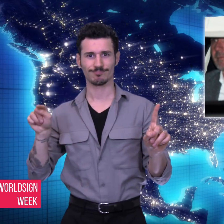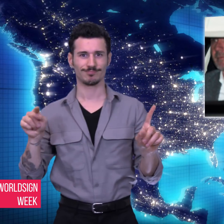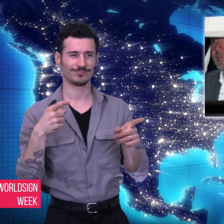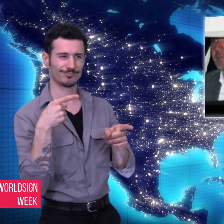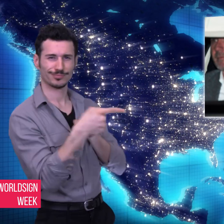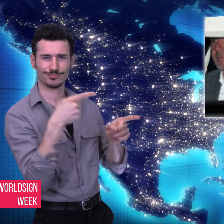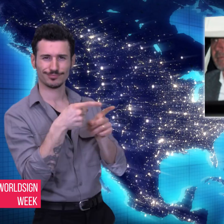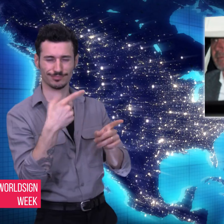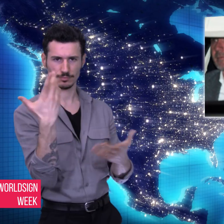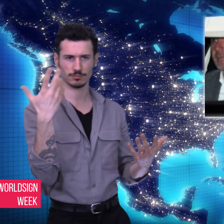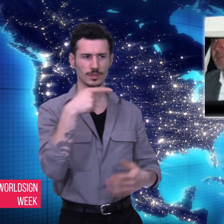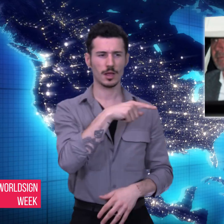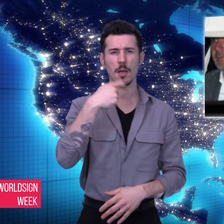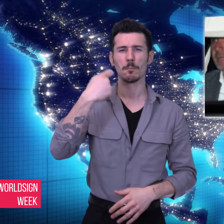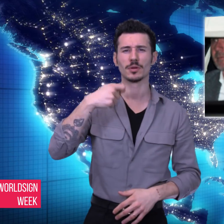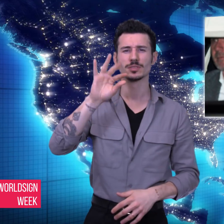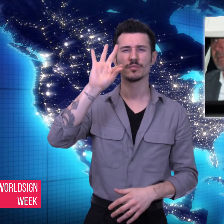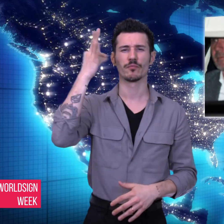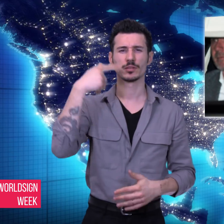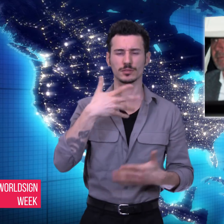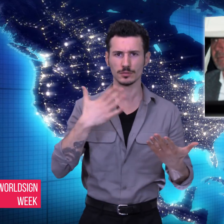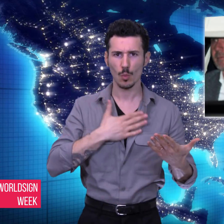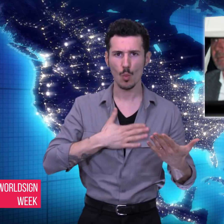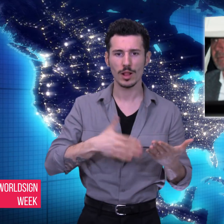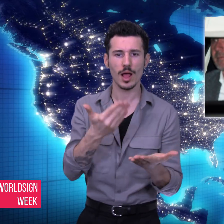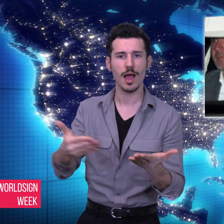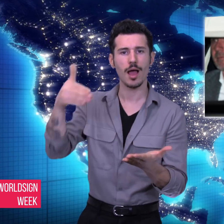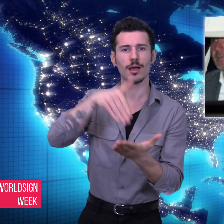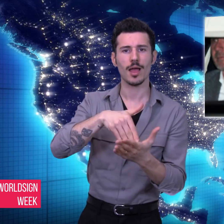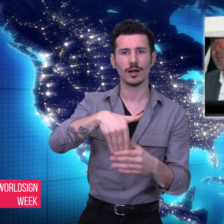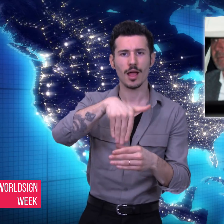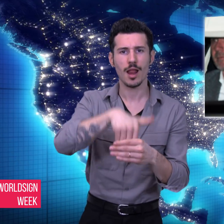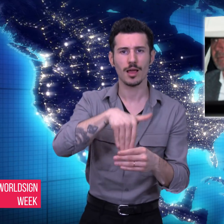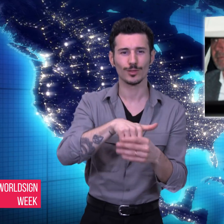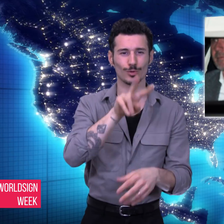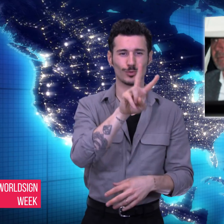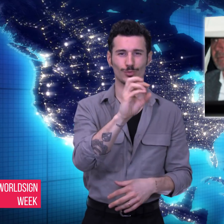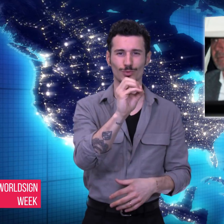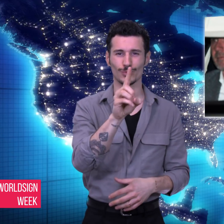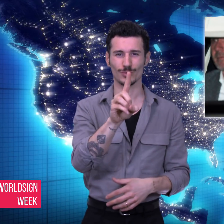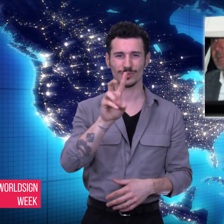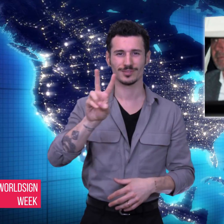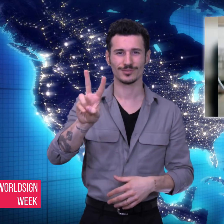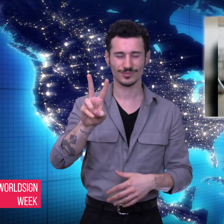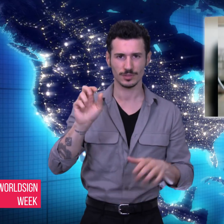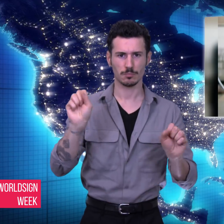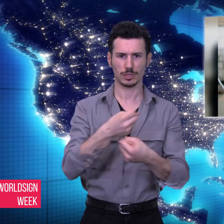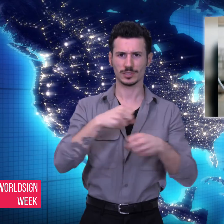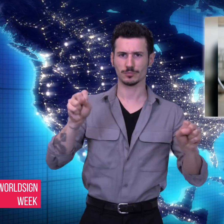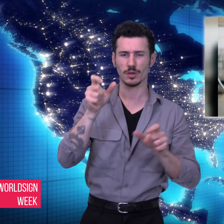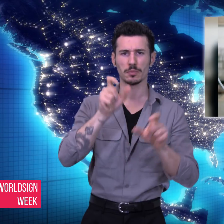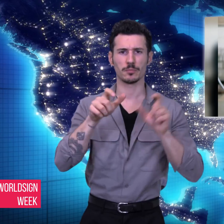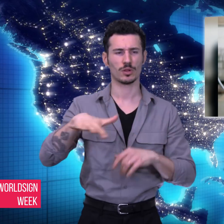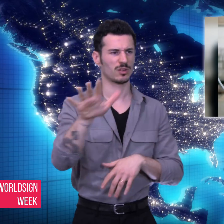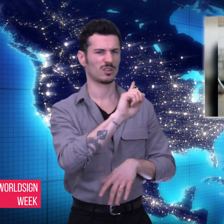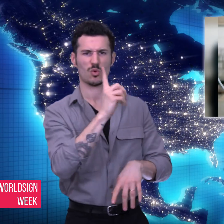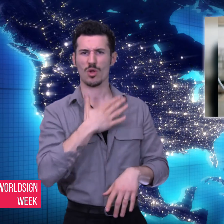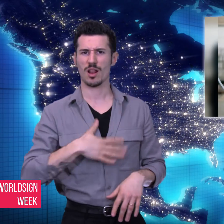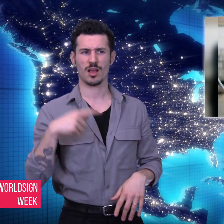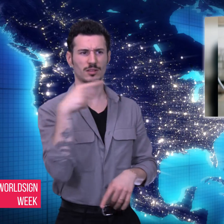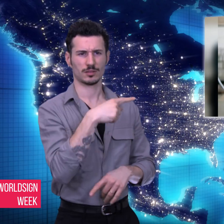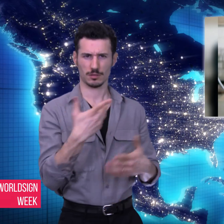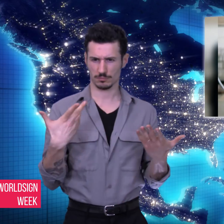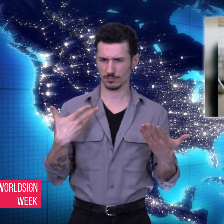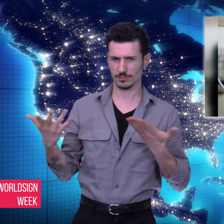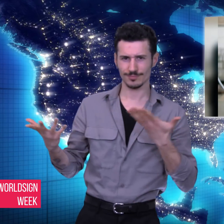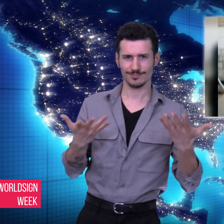to run for reelection in the 2012 presidential